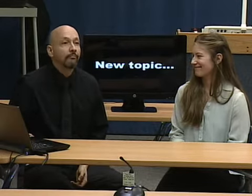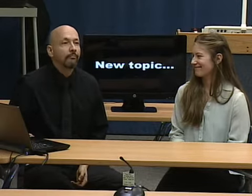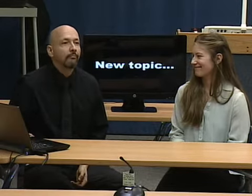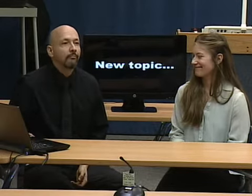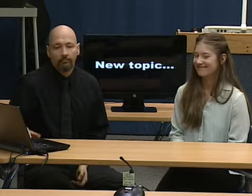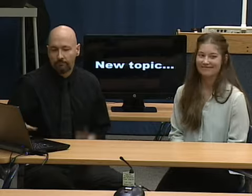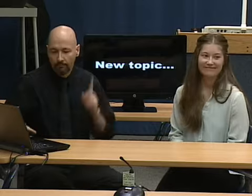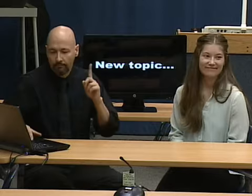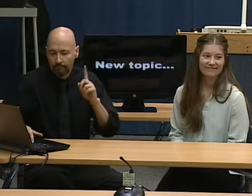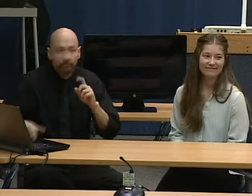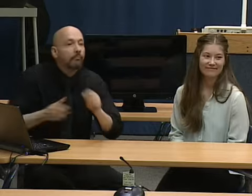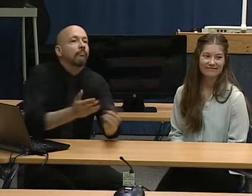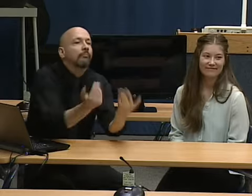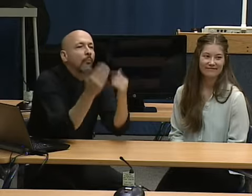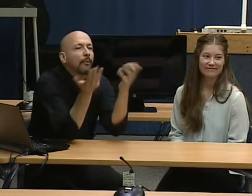Hmm? One sec... OK. Again.